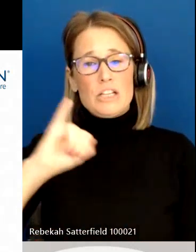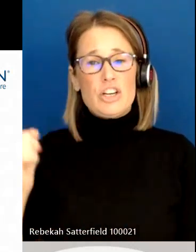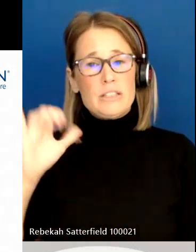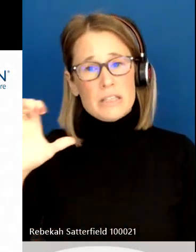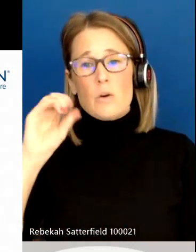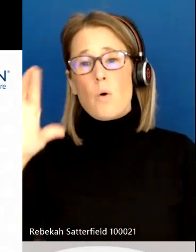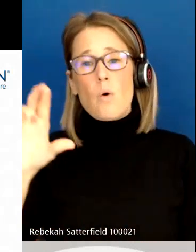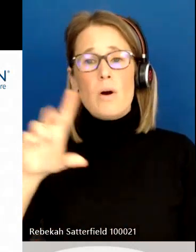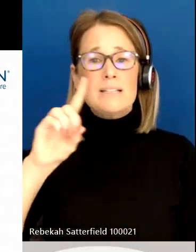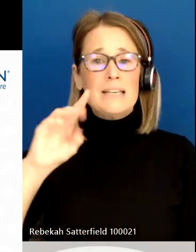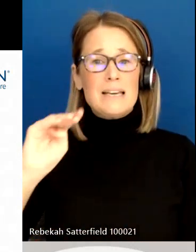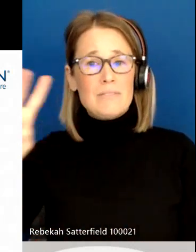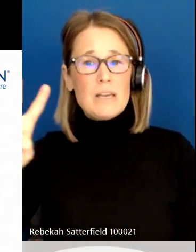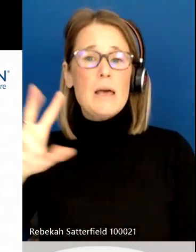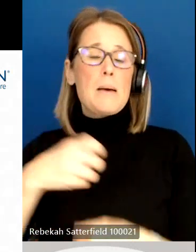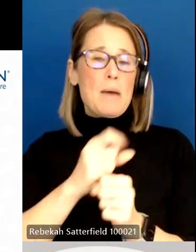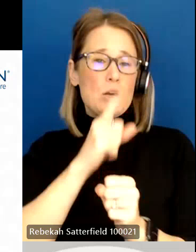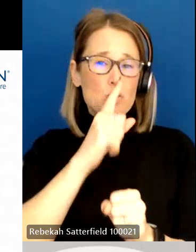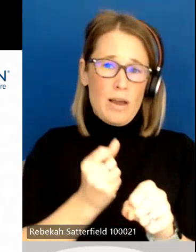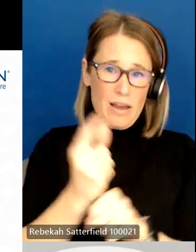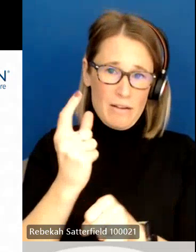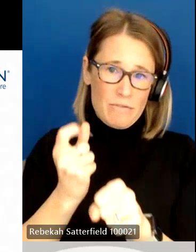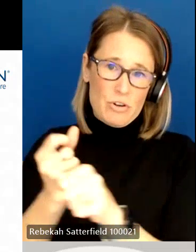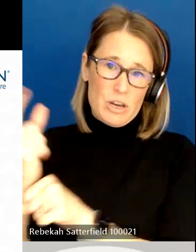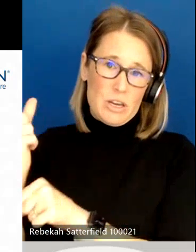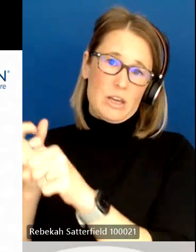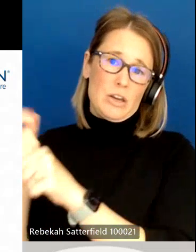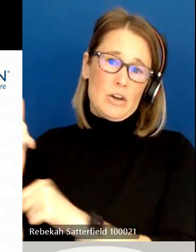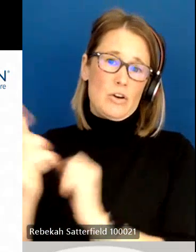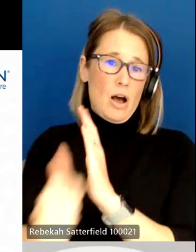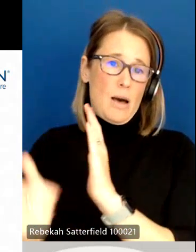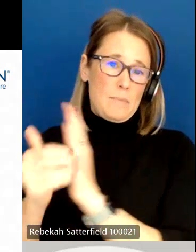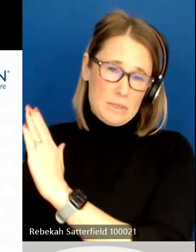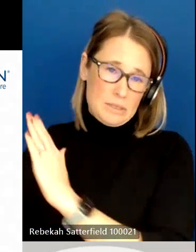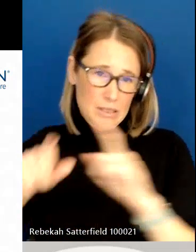make sure that you perform annual competencies on the interpreters and on translators on staff